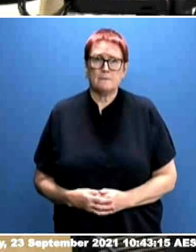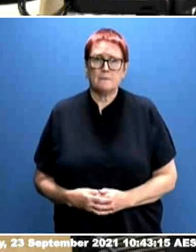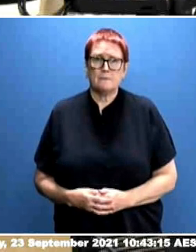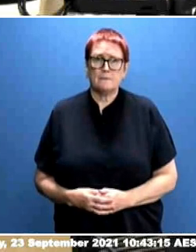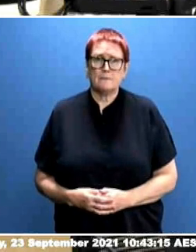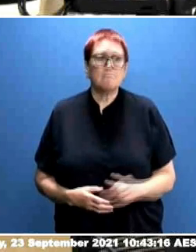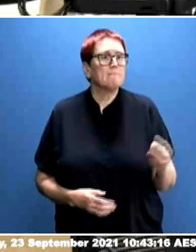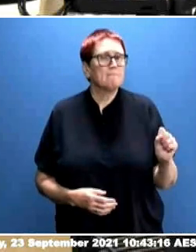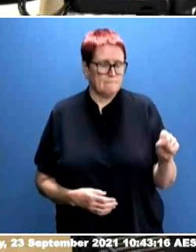Yes.